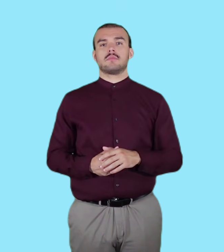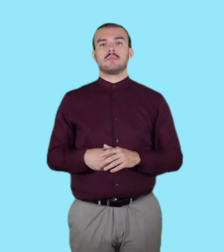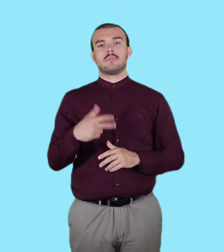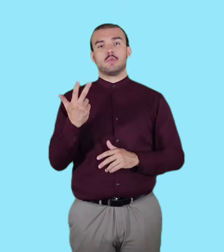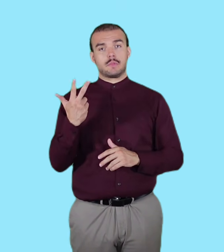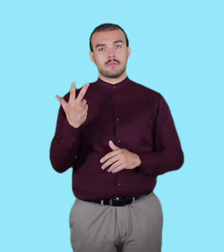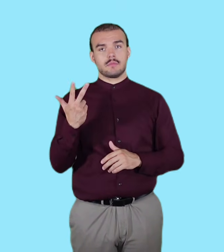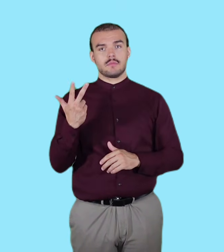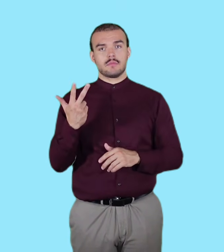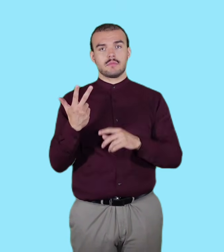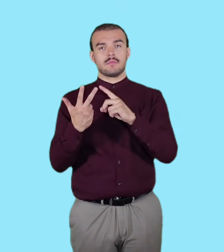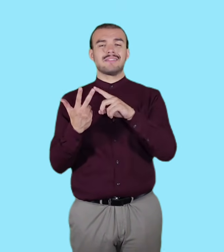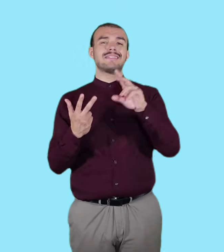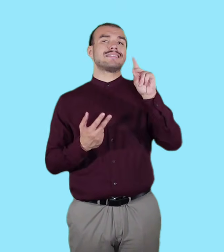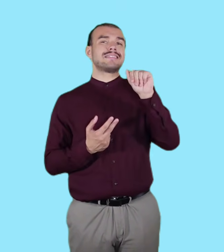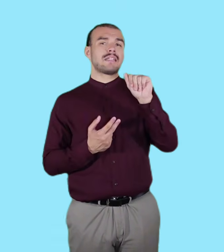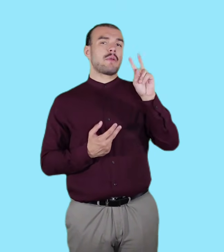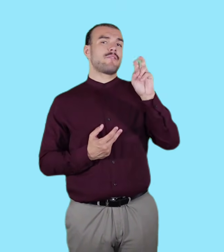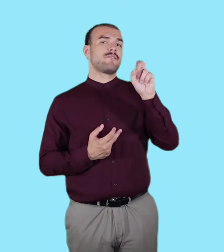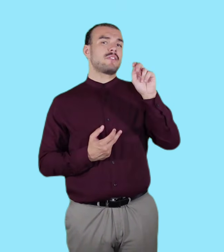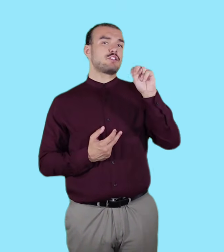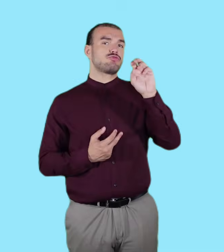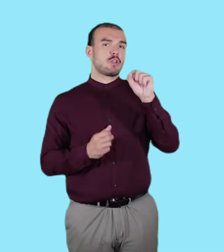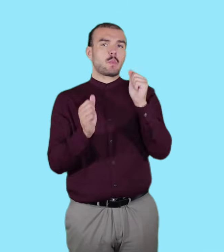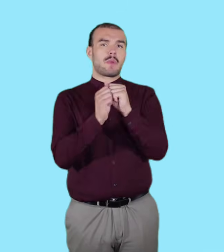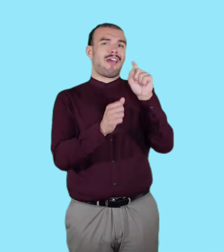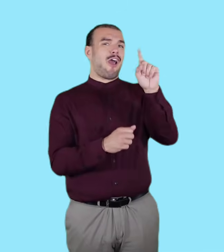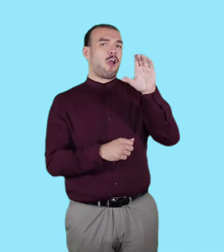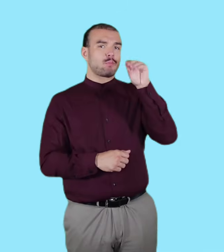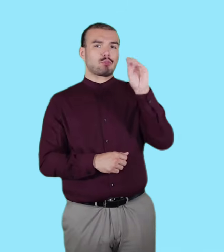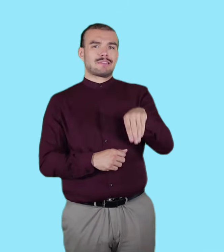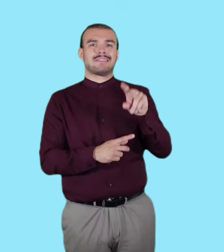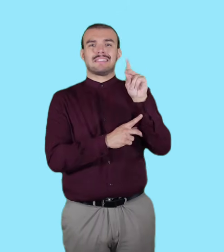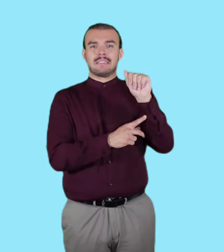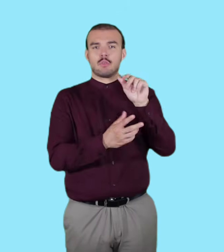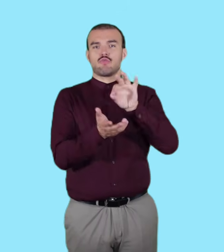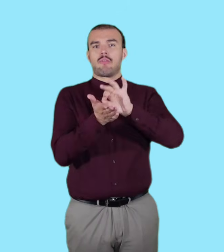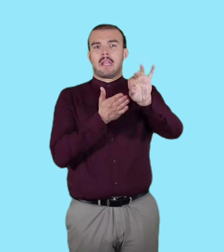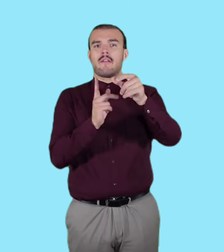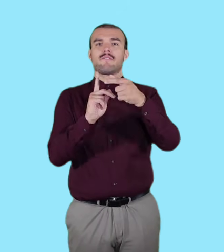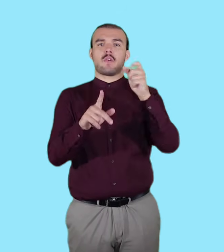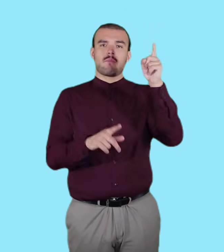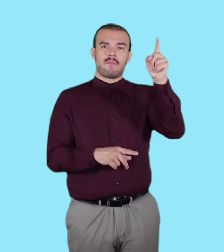Three, disabled veterans with a 100% disability rating from the VA.